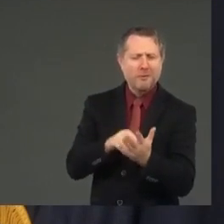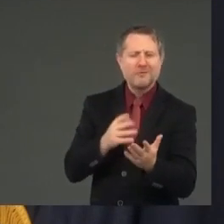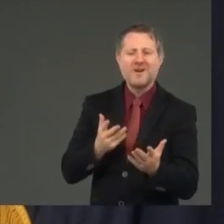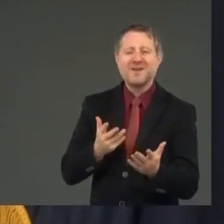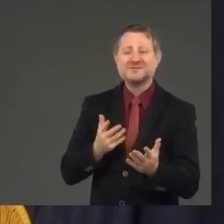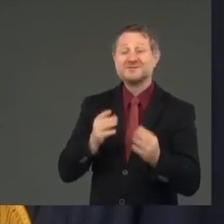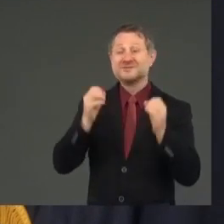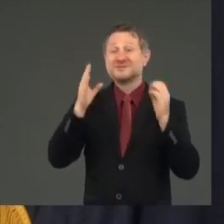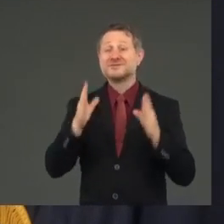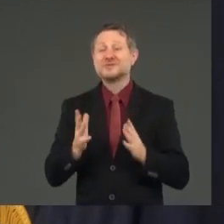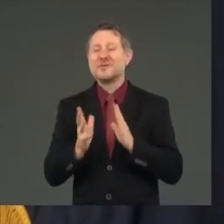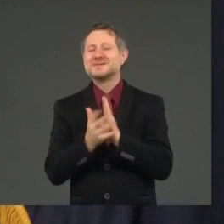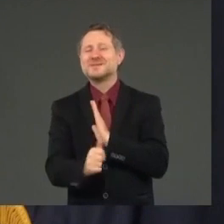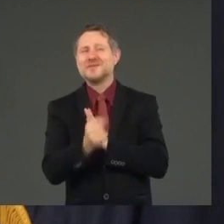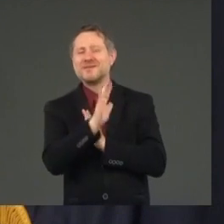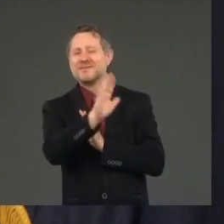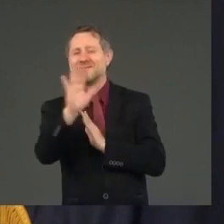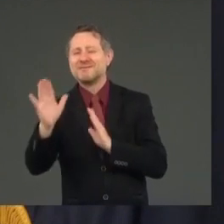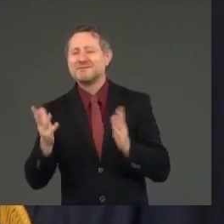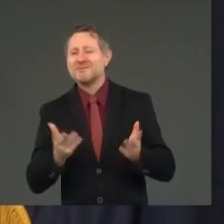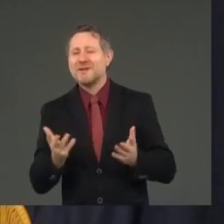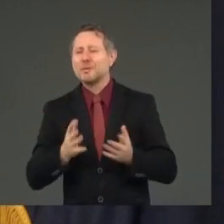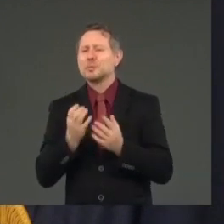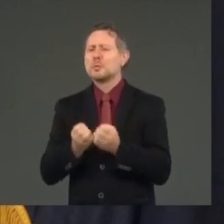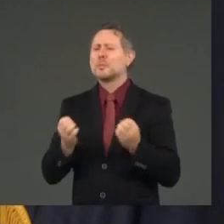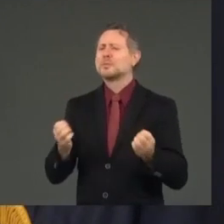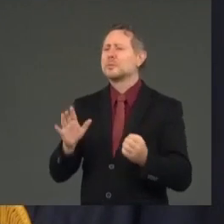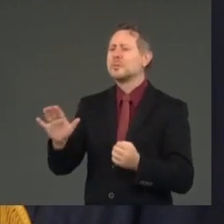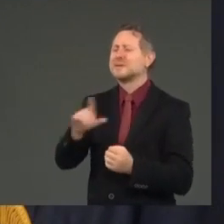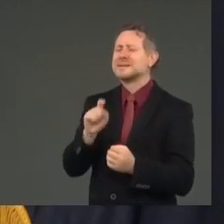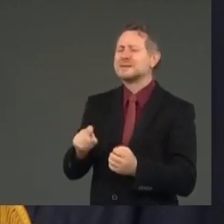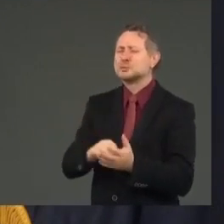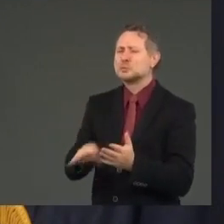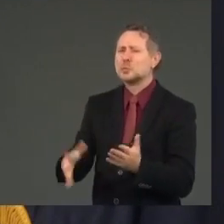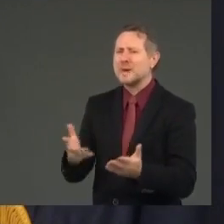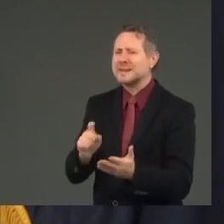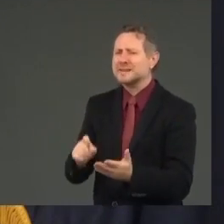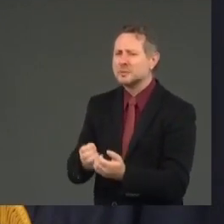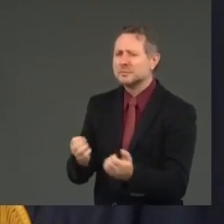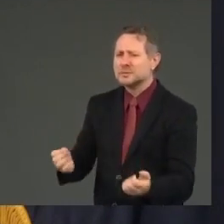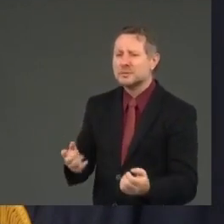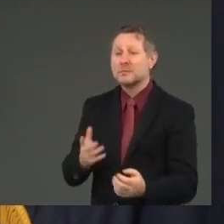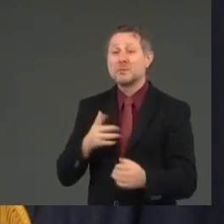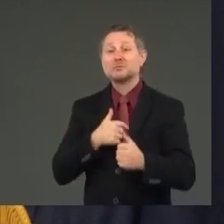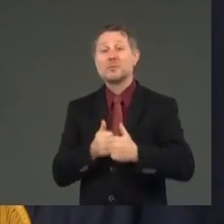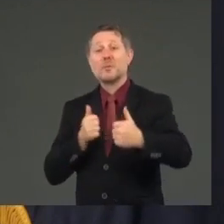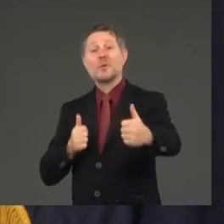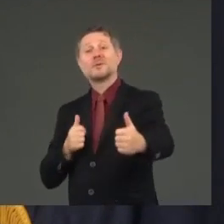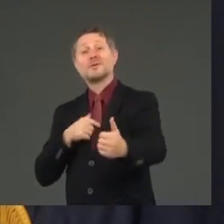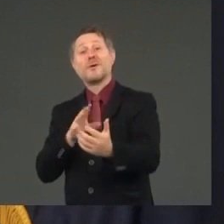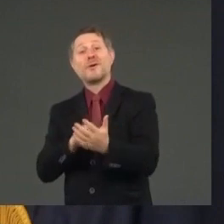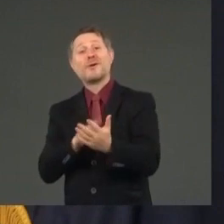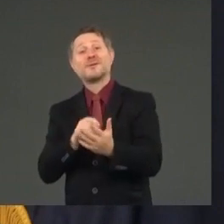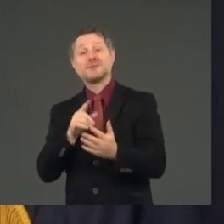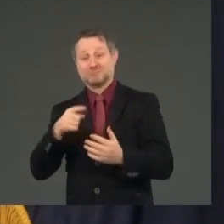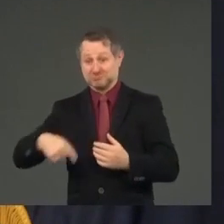SHIFT, WHAT DID WE LEARN, WHAT SKILLS DO TEACHERS NEED, WHAT